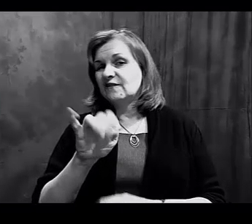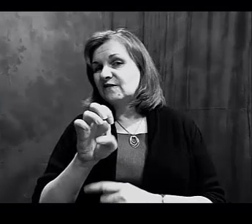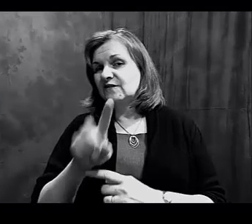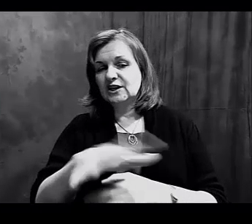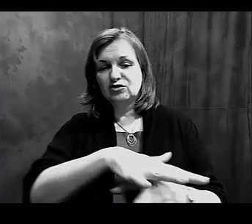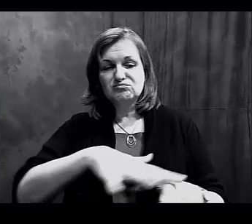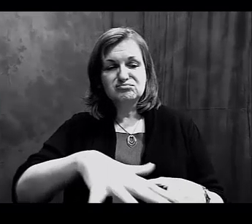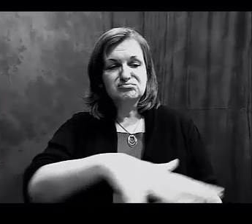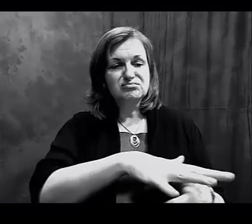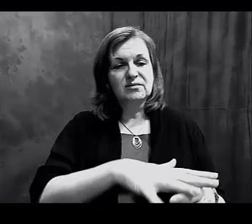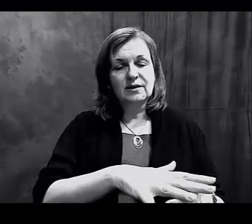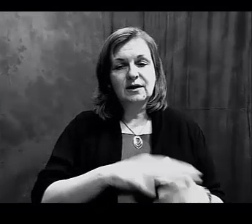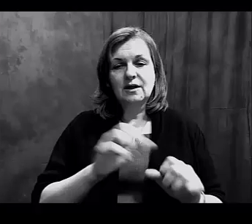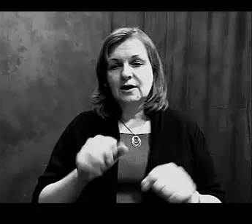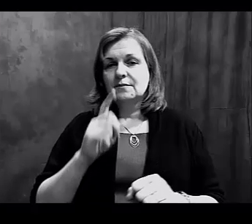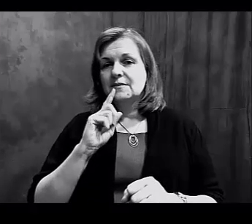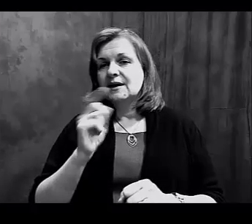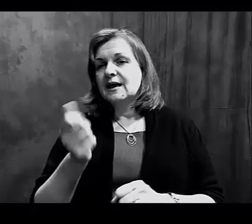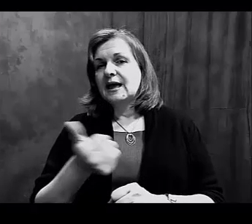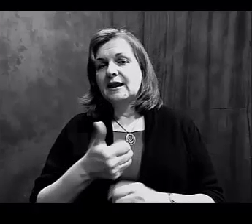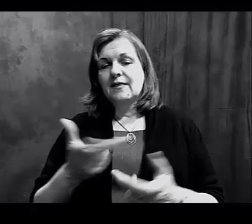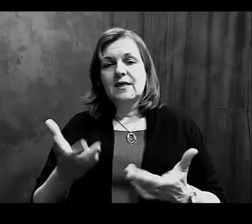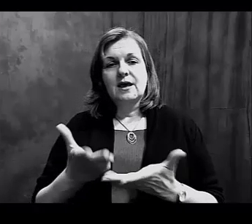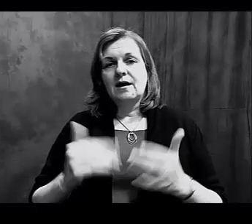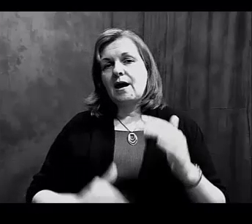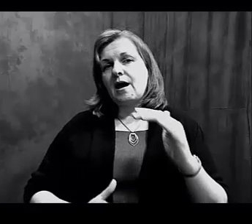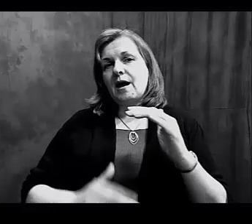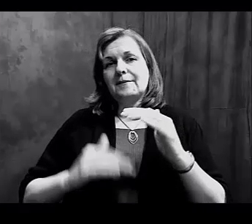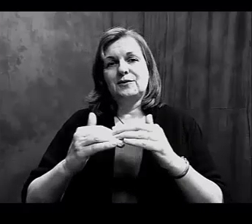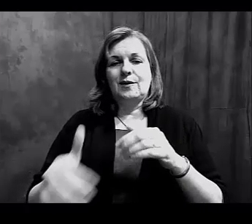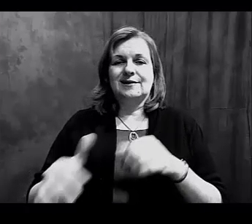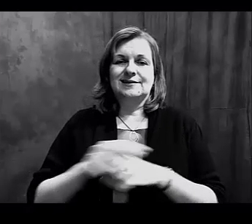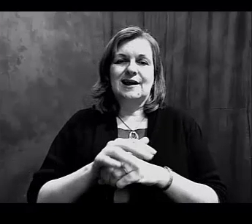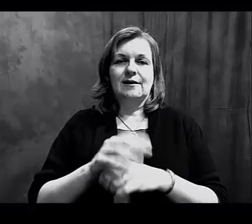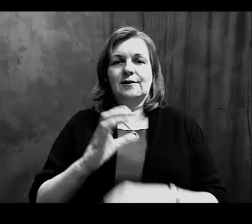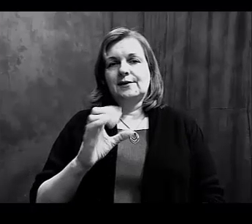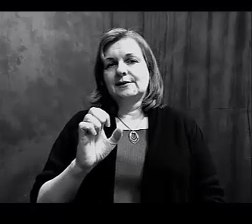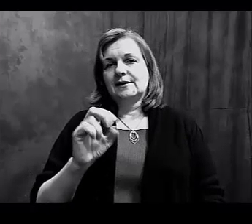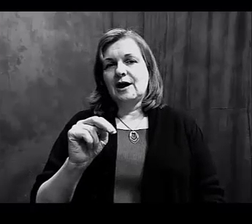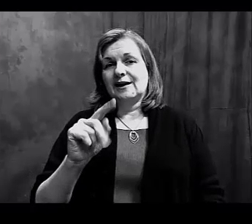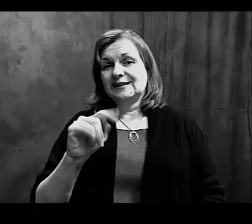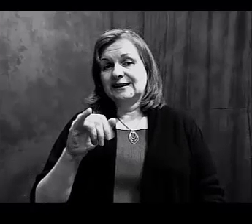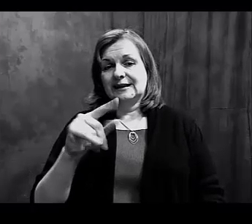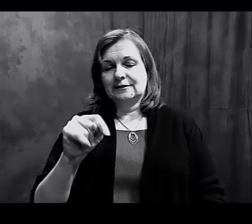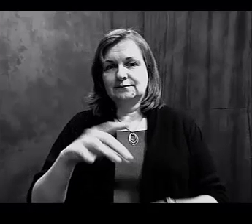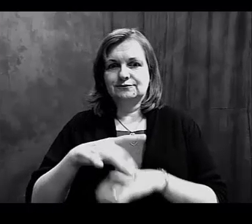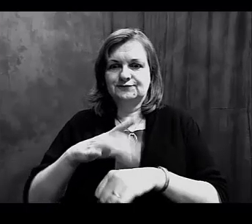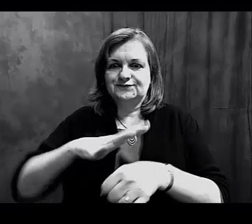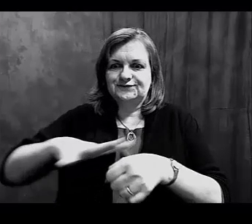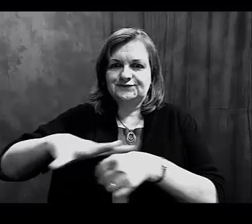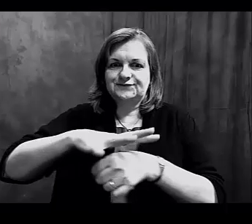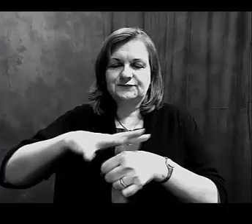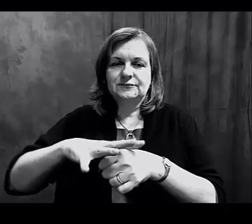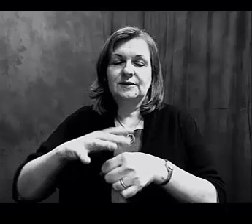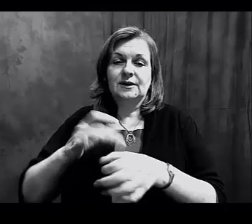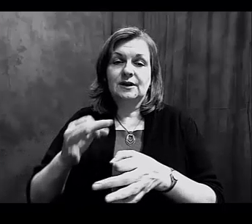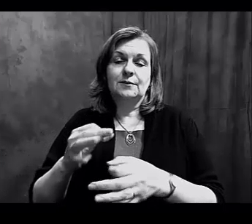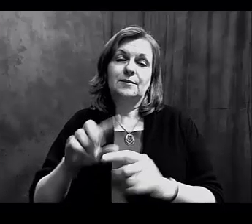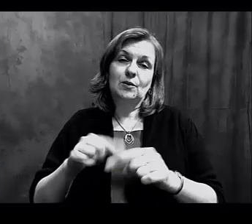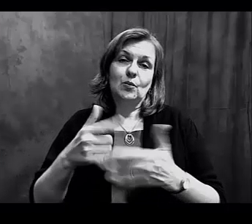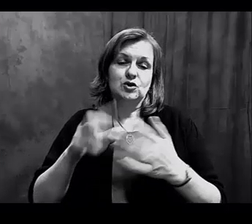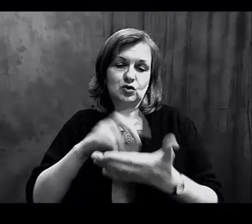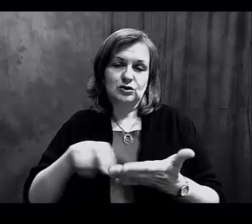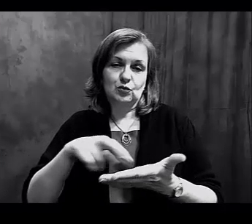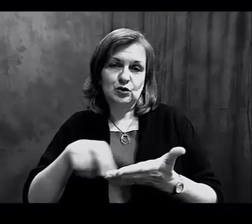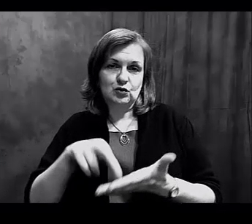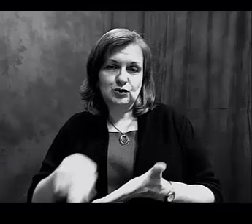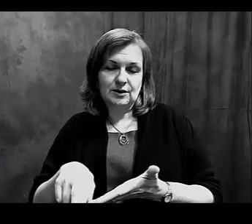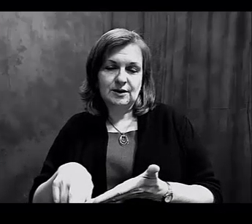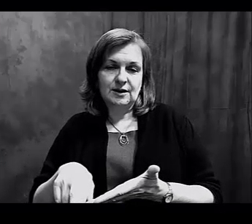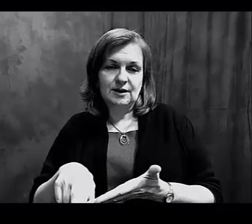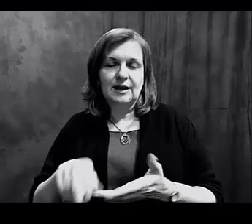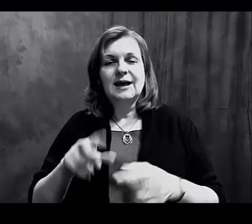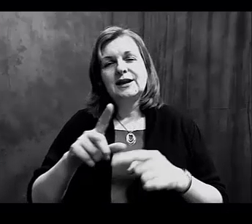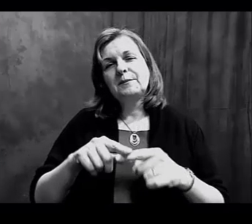a basic field they could be anywhere up to say an entire continent depending on which you really wanna look at